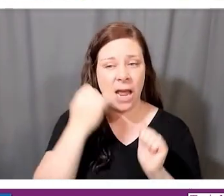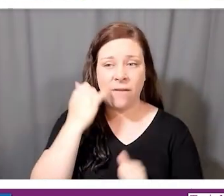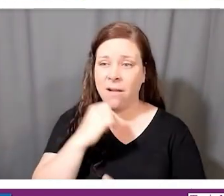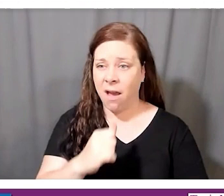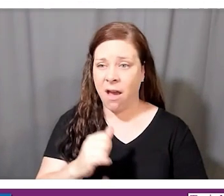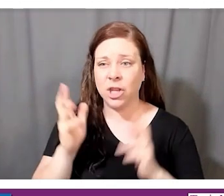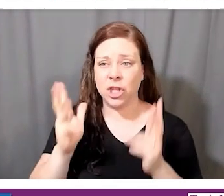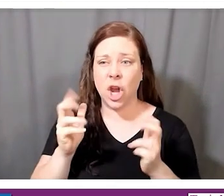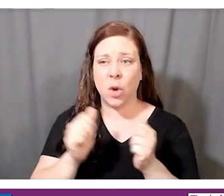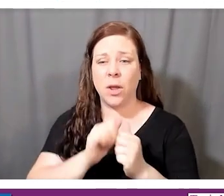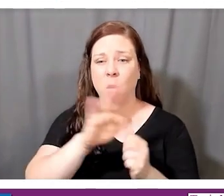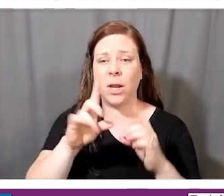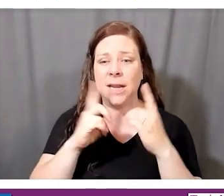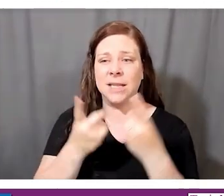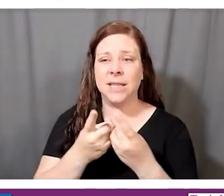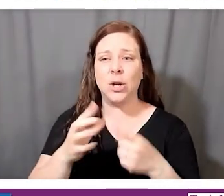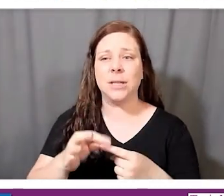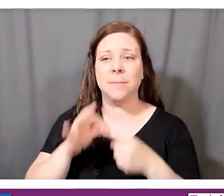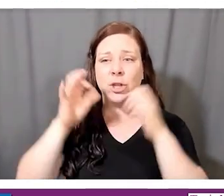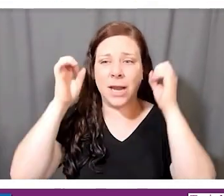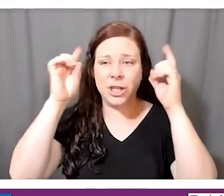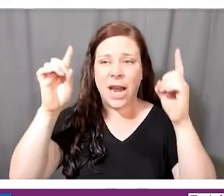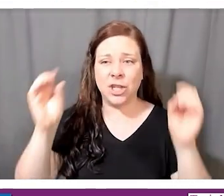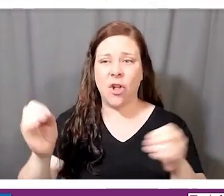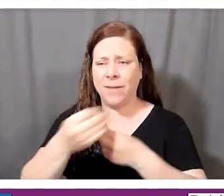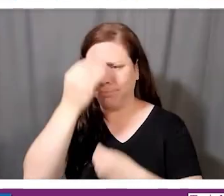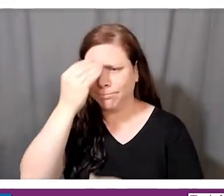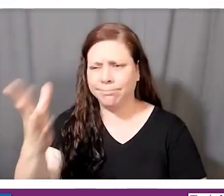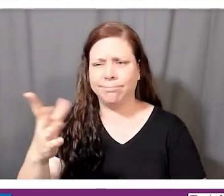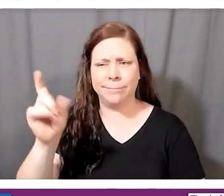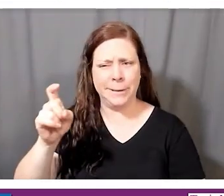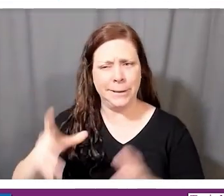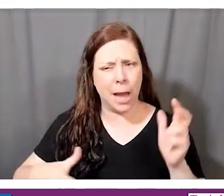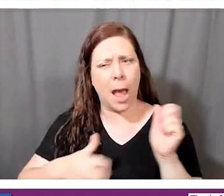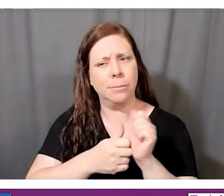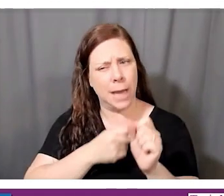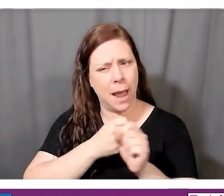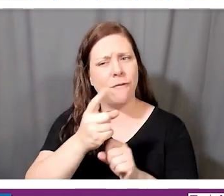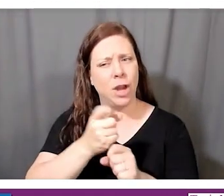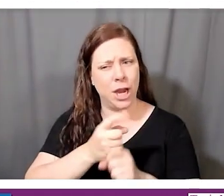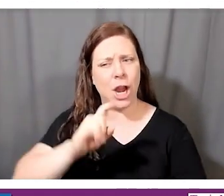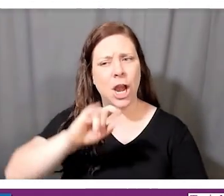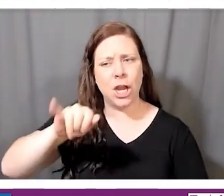and let them know that this needs to be regularly updated because JAWS is always pushing updates,